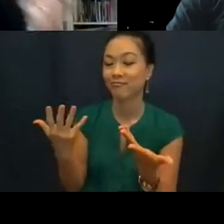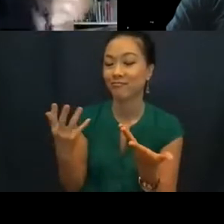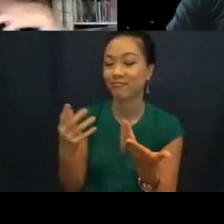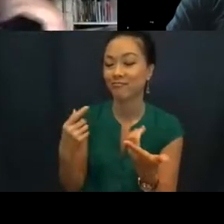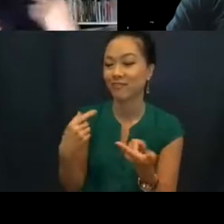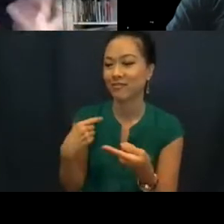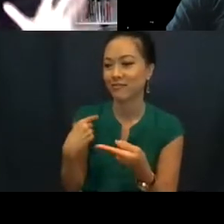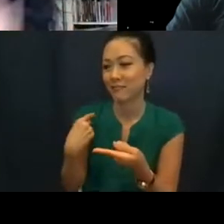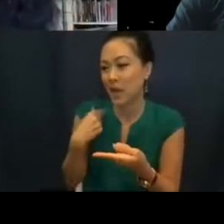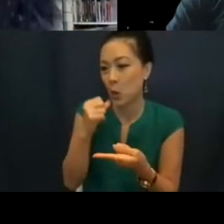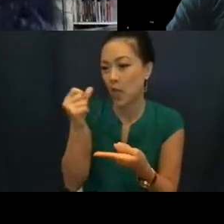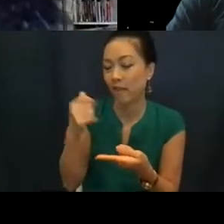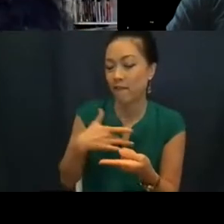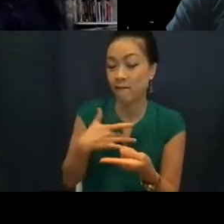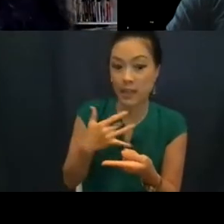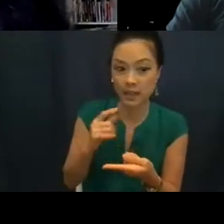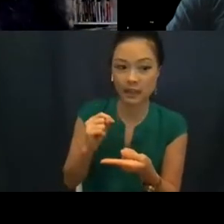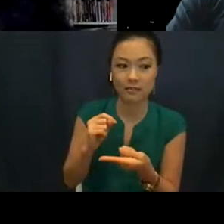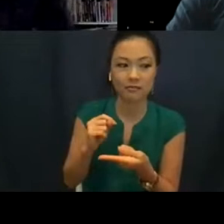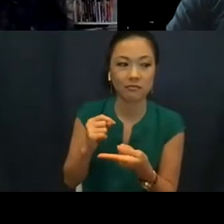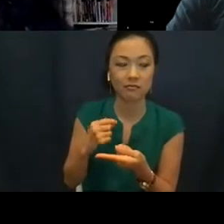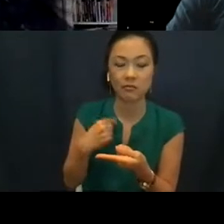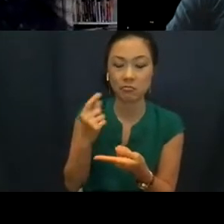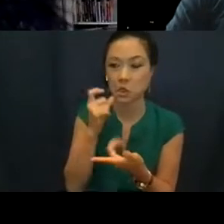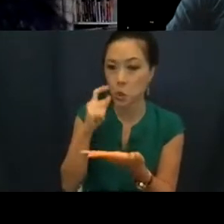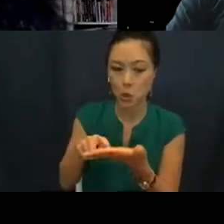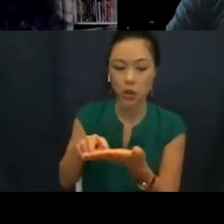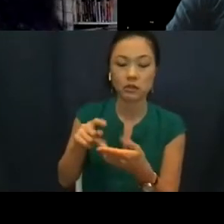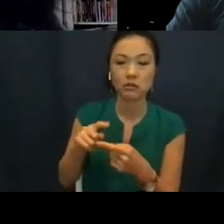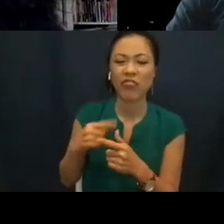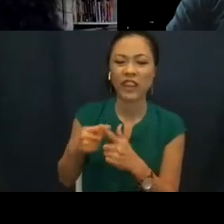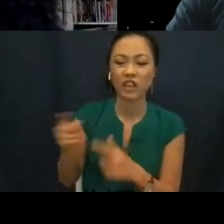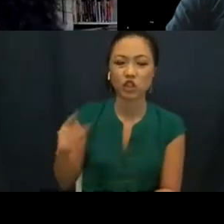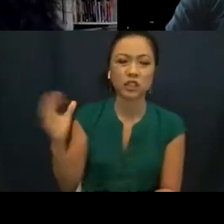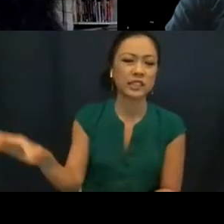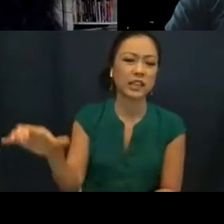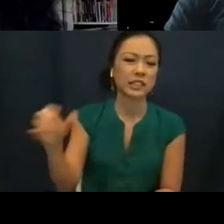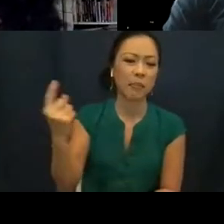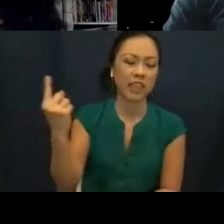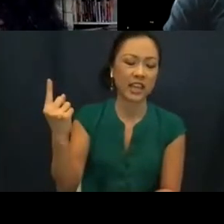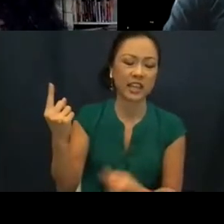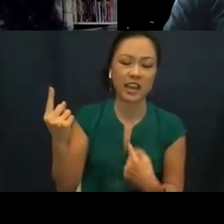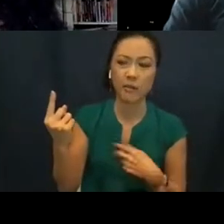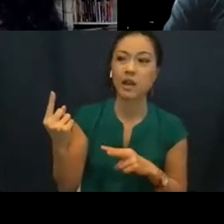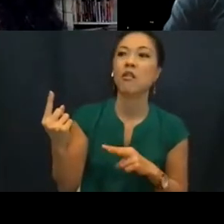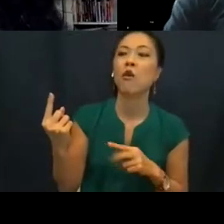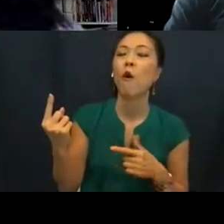little things that we do over Skype, but nothing will replace